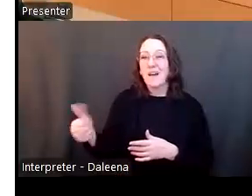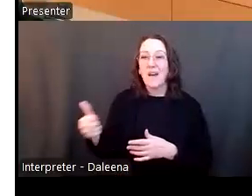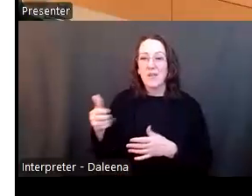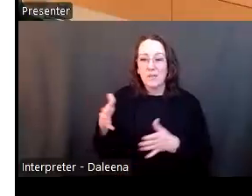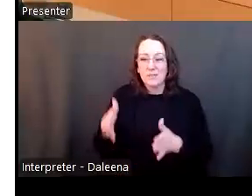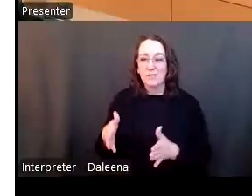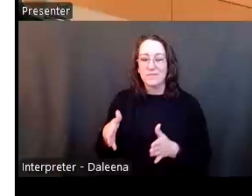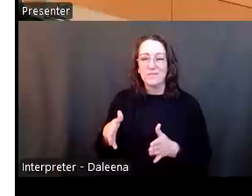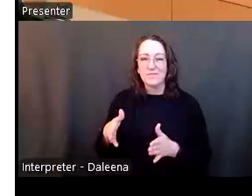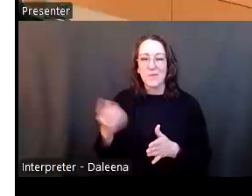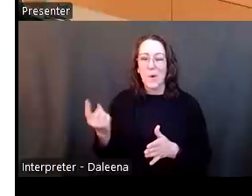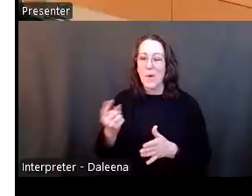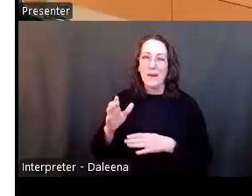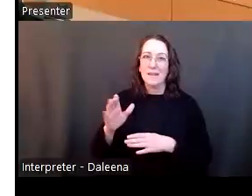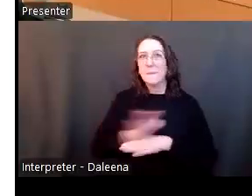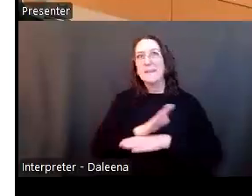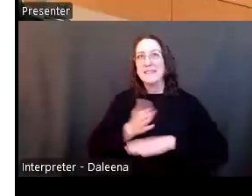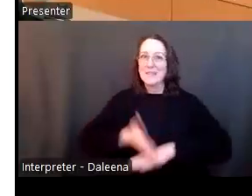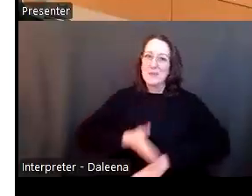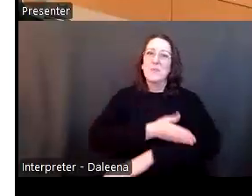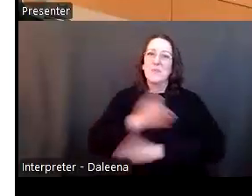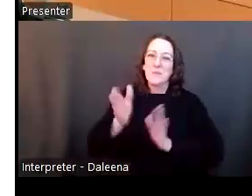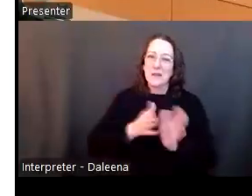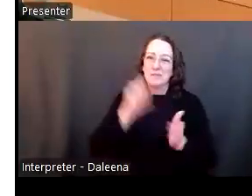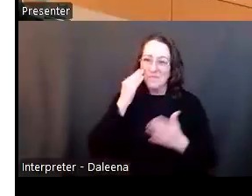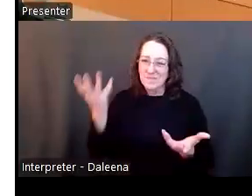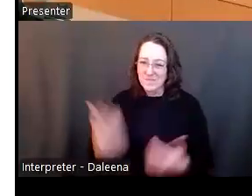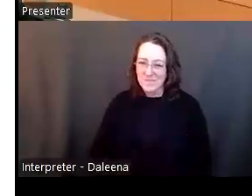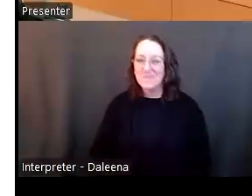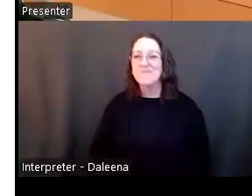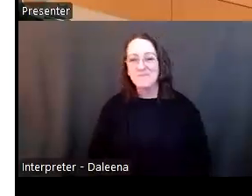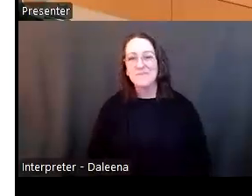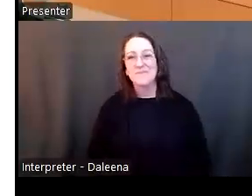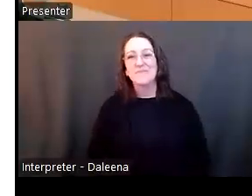a business Improvement plan as we all know y yeah to answer the question our peer support